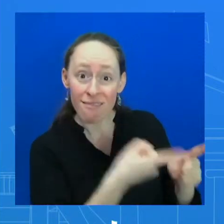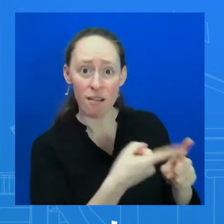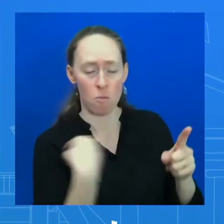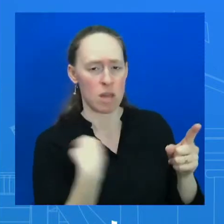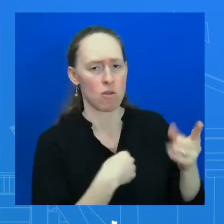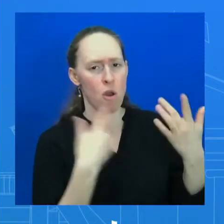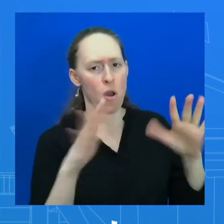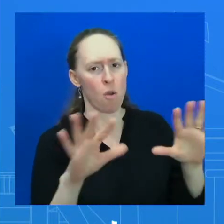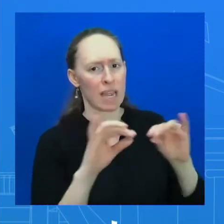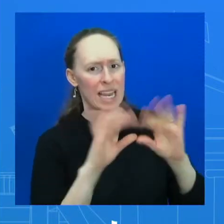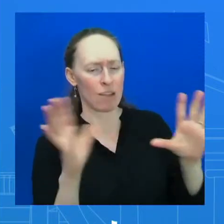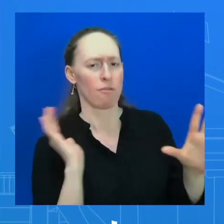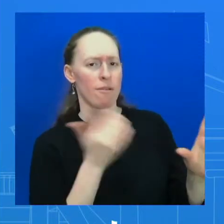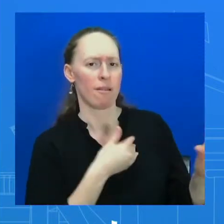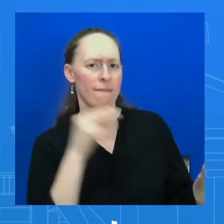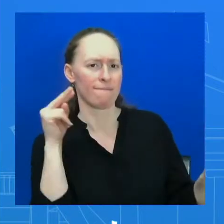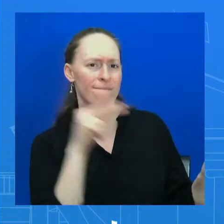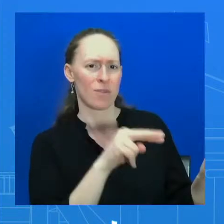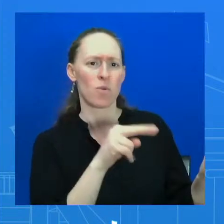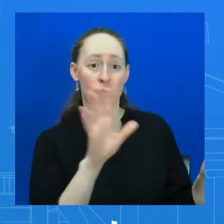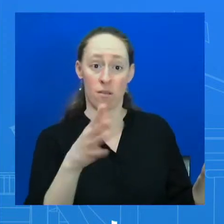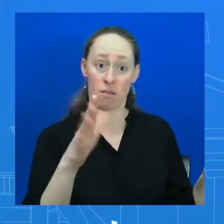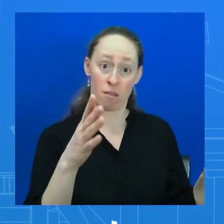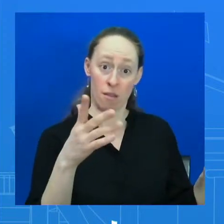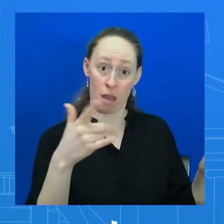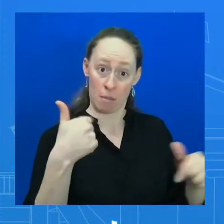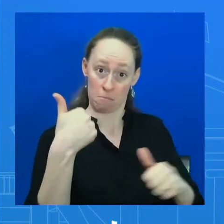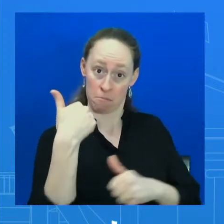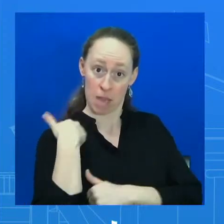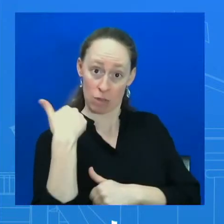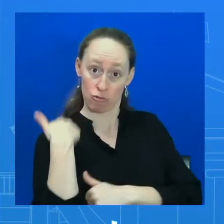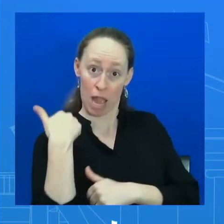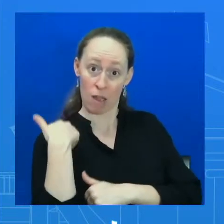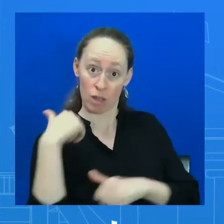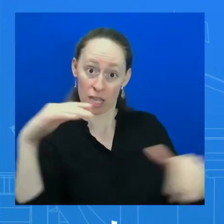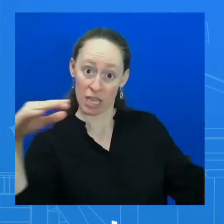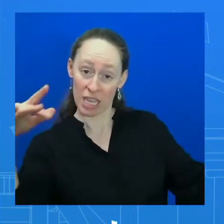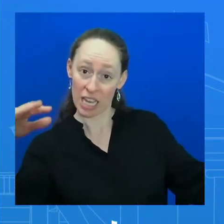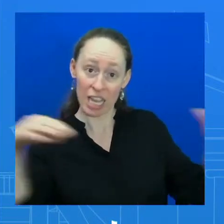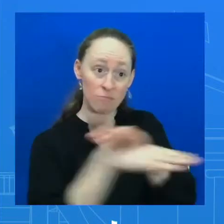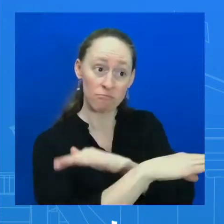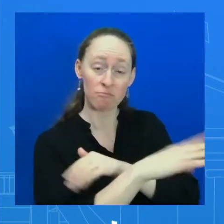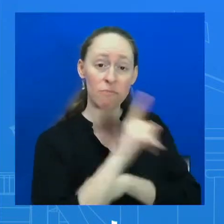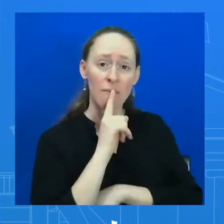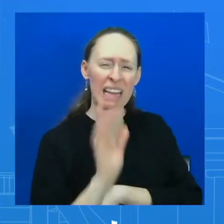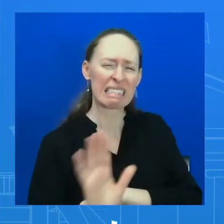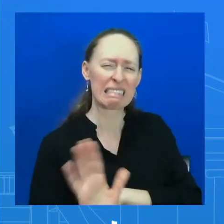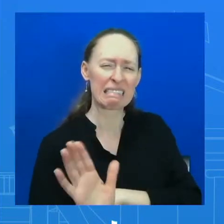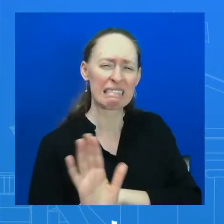that a military operations is not the way to go. There are alternative ways of getting those Hamas operators in of- -- in Rafah.